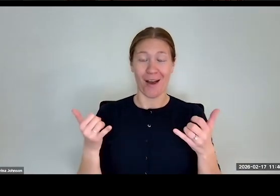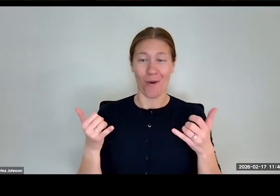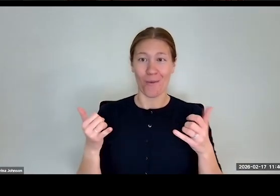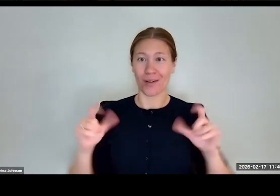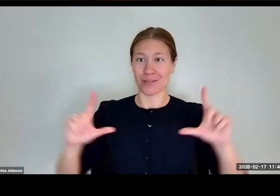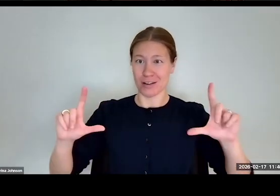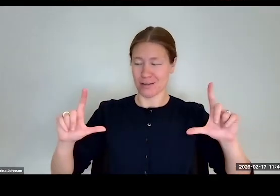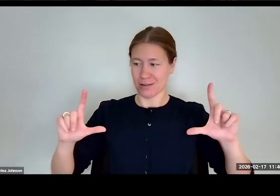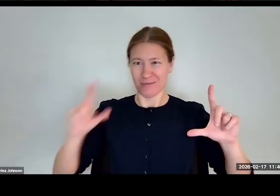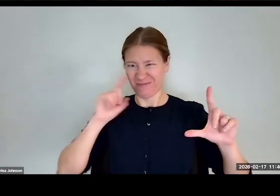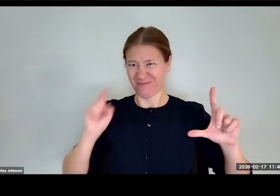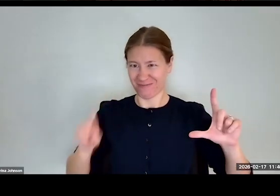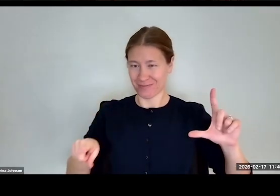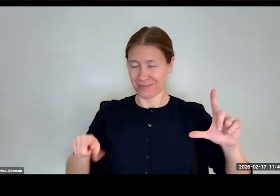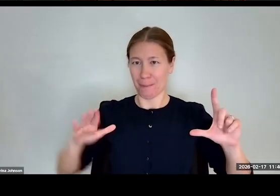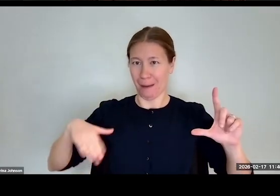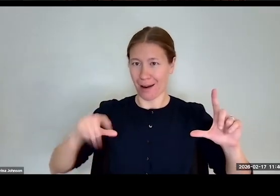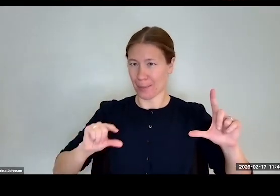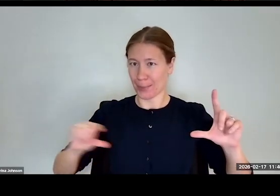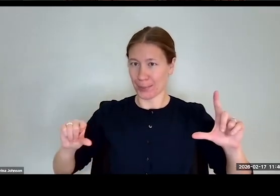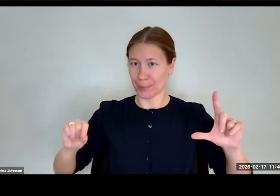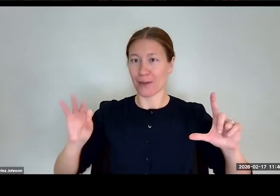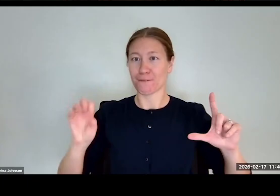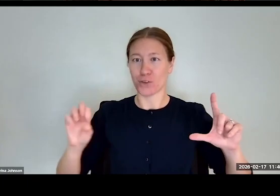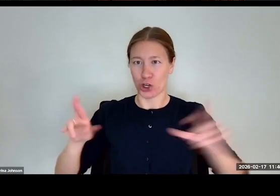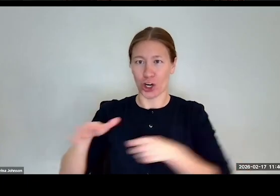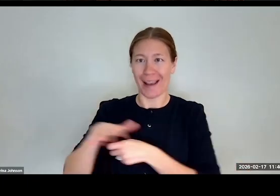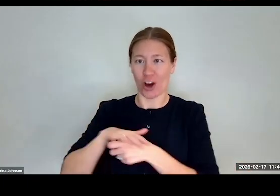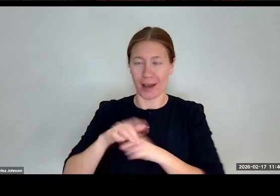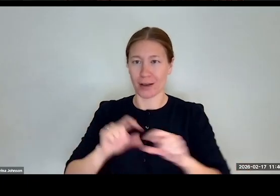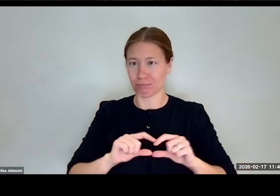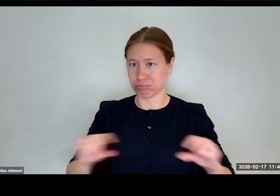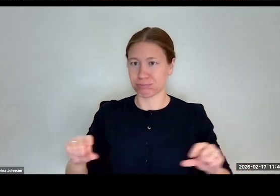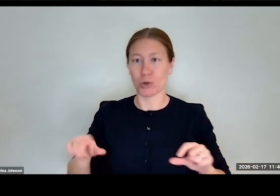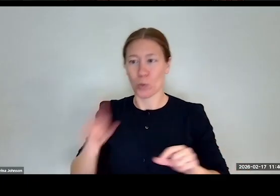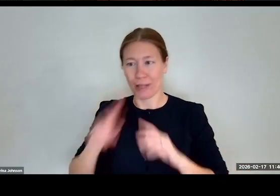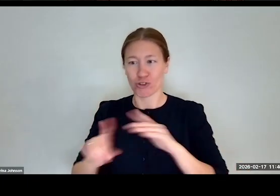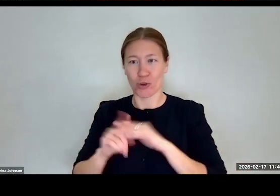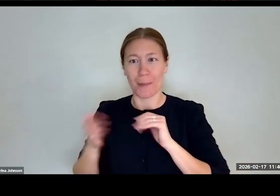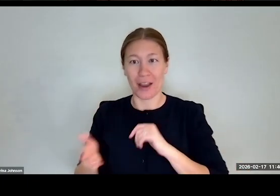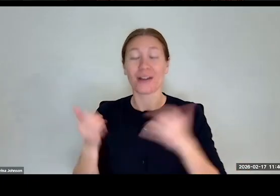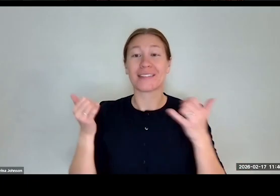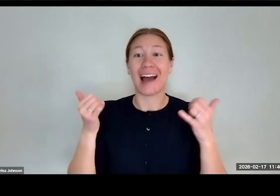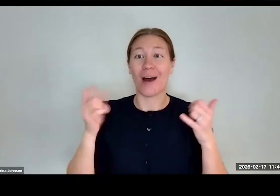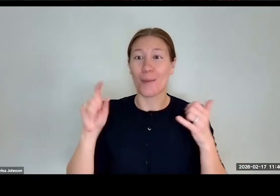area of this master slide. I then need to go and apply this change to each of my slide templates